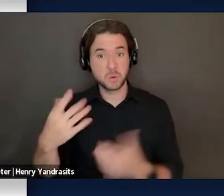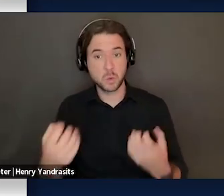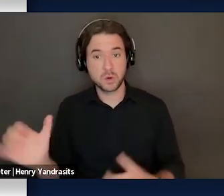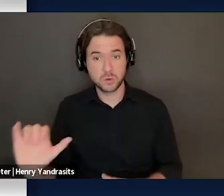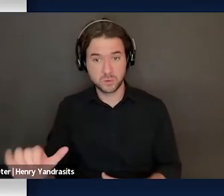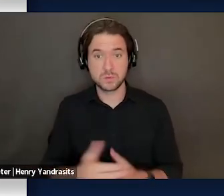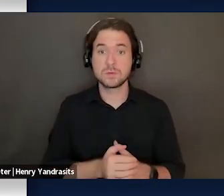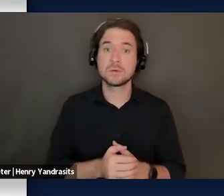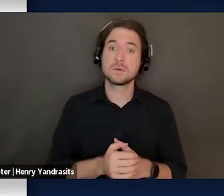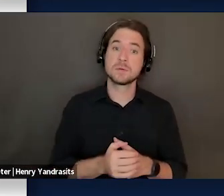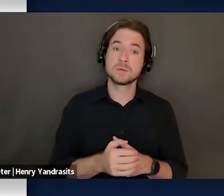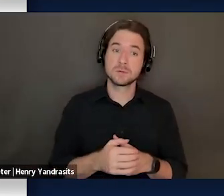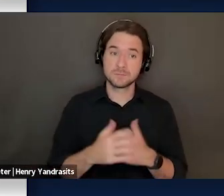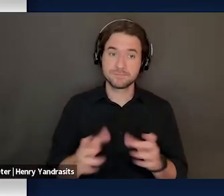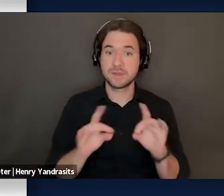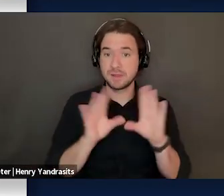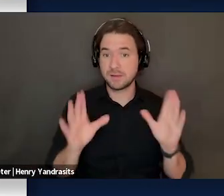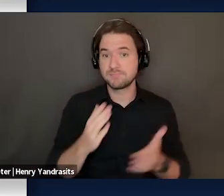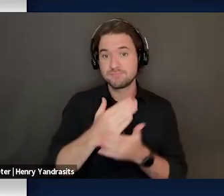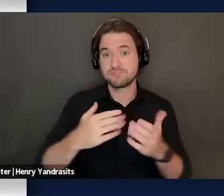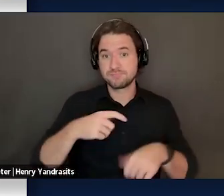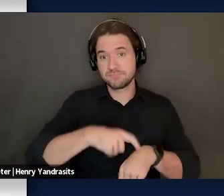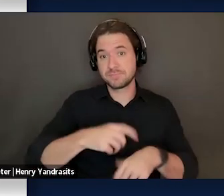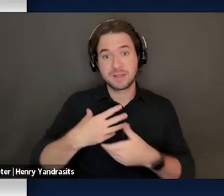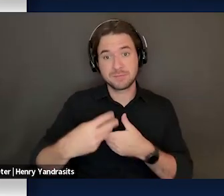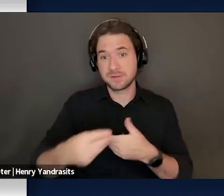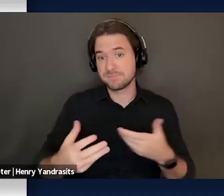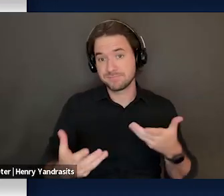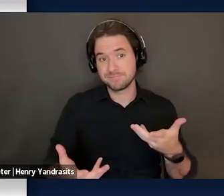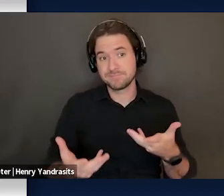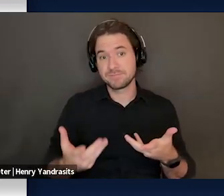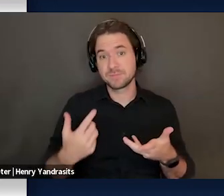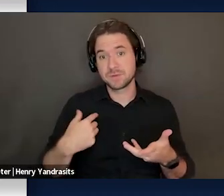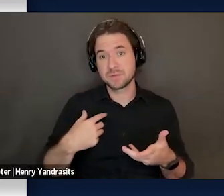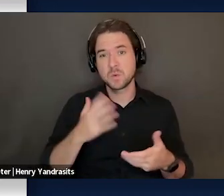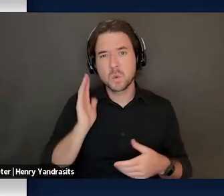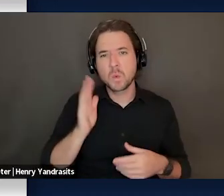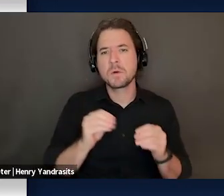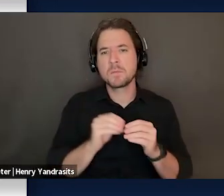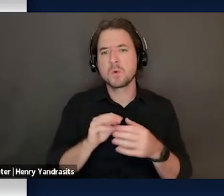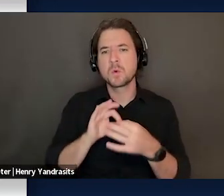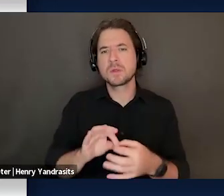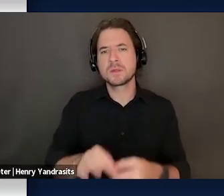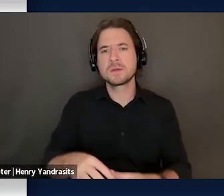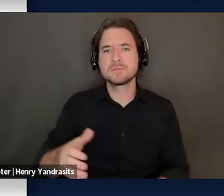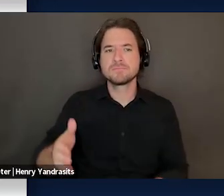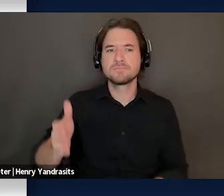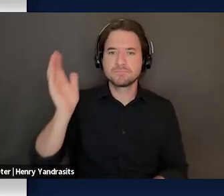And then, um, obviously, there's times outside that we probably can do that's going to be more related to presentations.